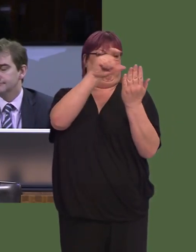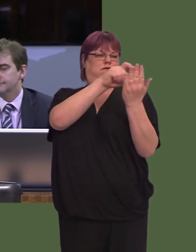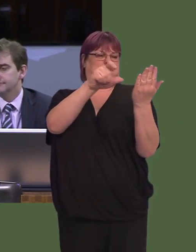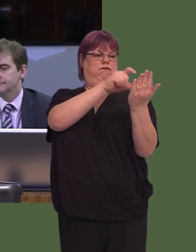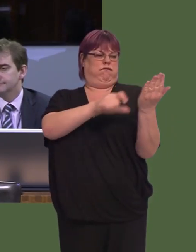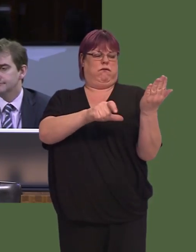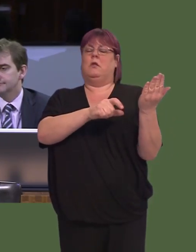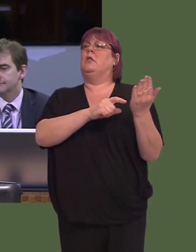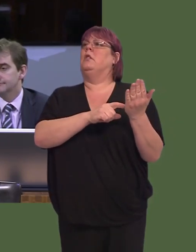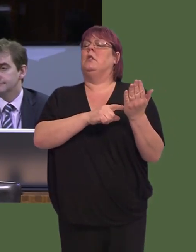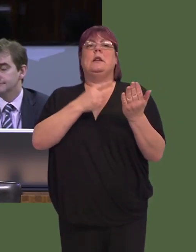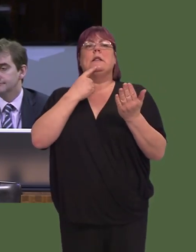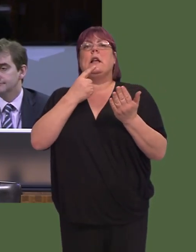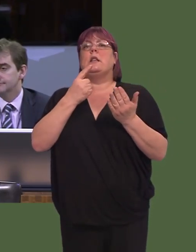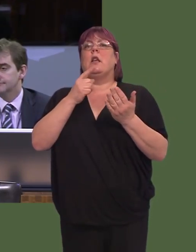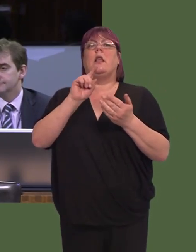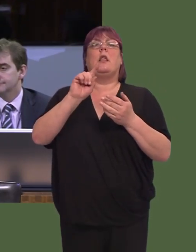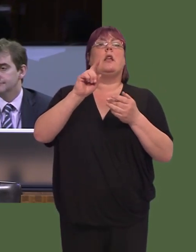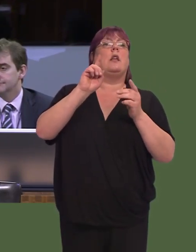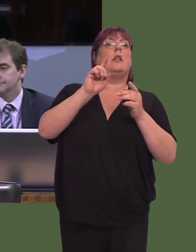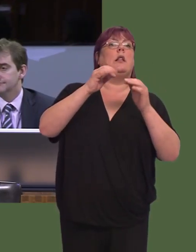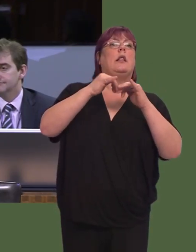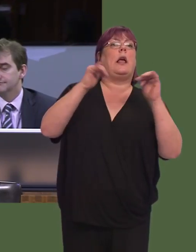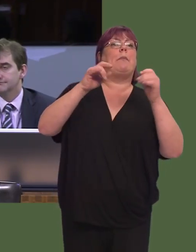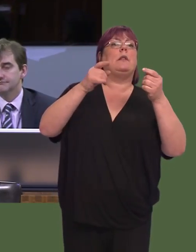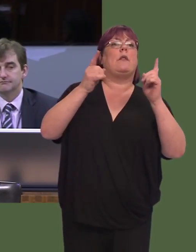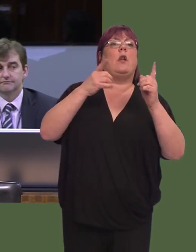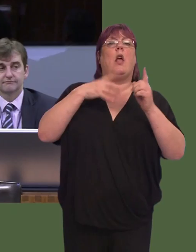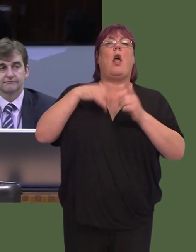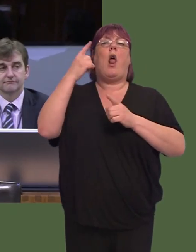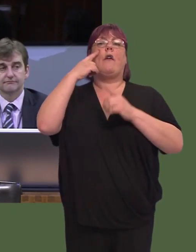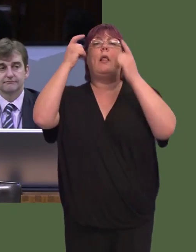that the Cabinet Secretary is seeking legal advice as to the timing of the debate.